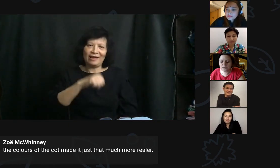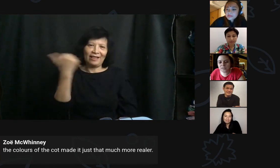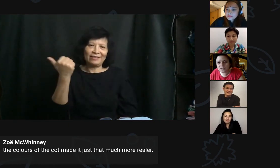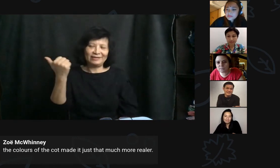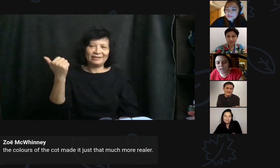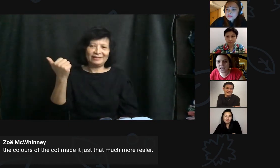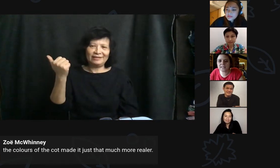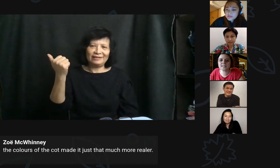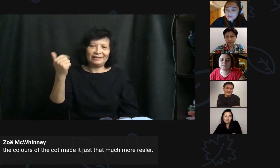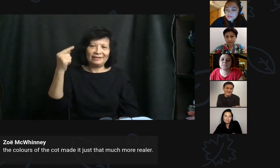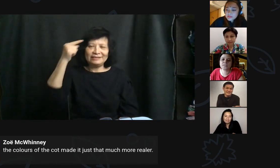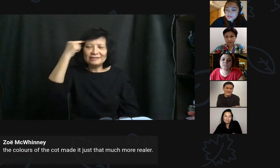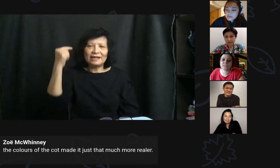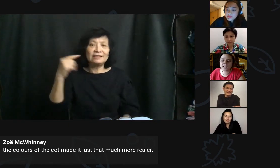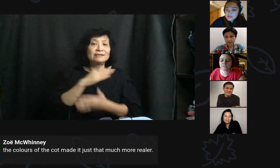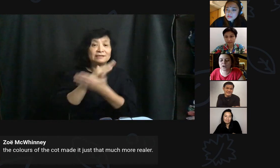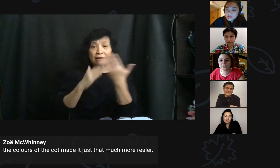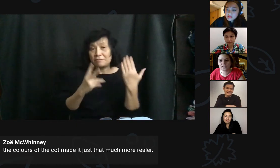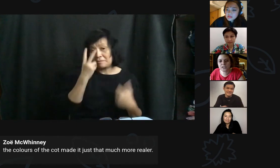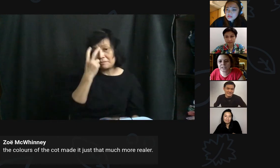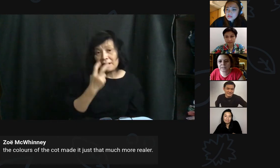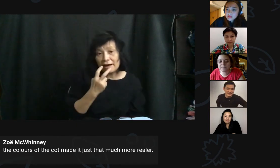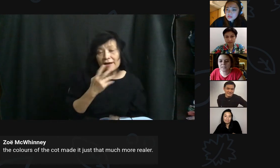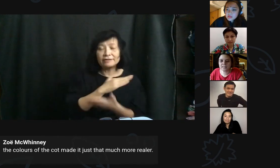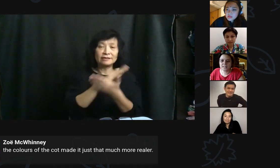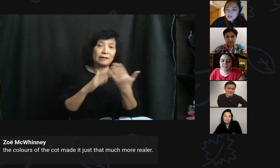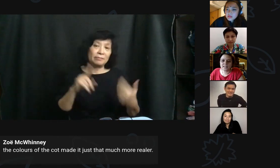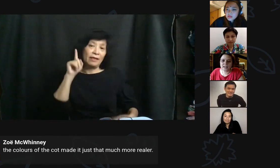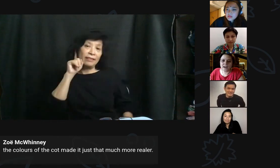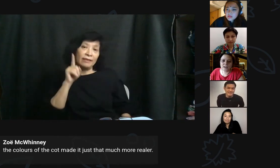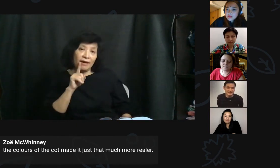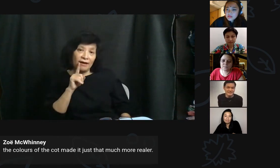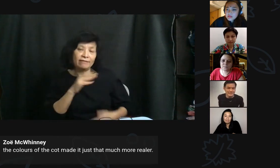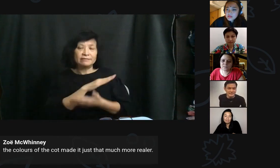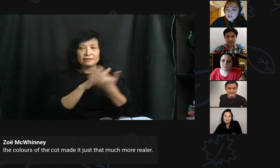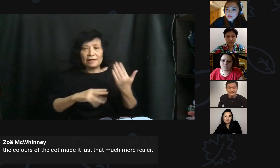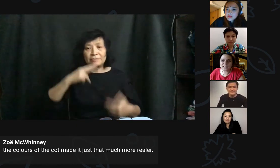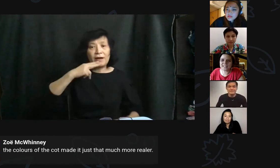Some of us are blind, some of us are Deaf, hard of hearing.